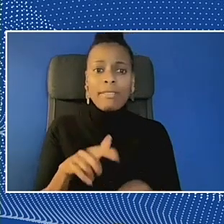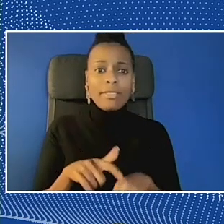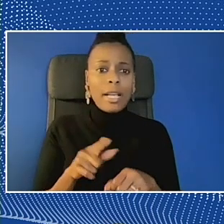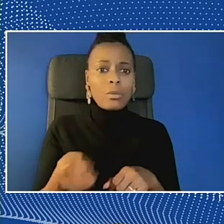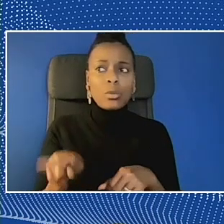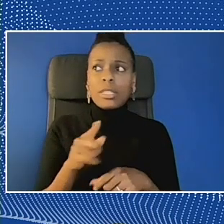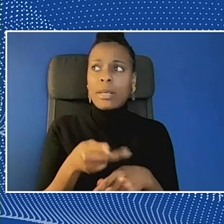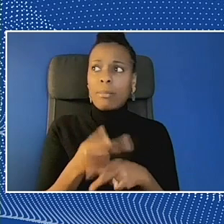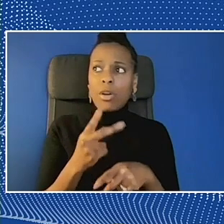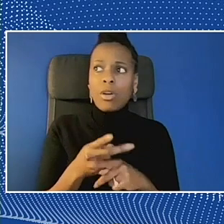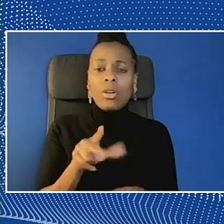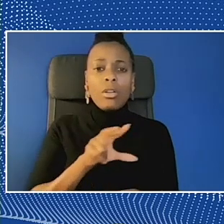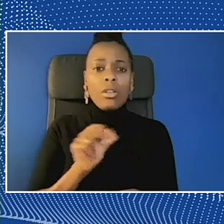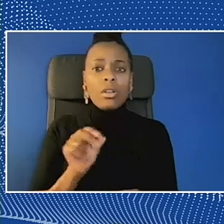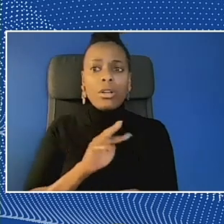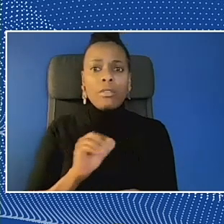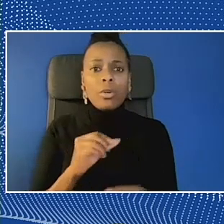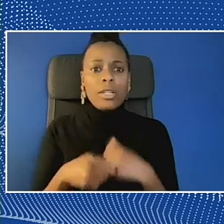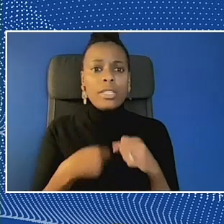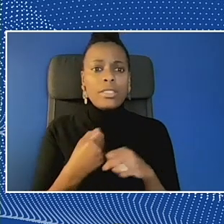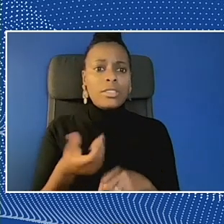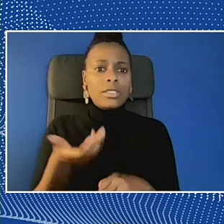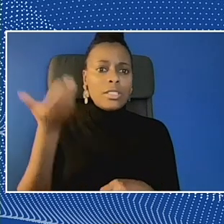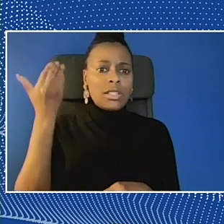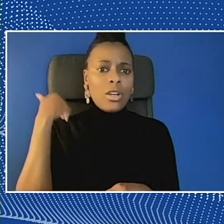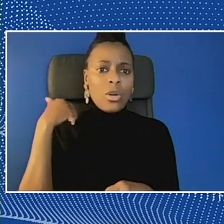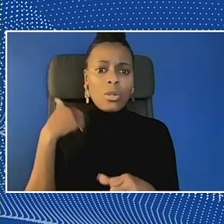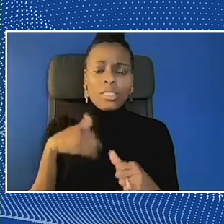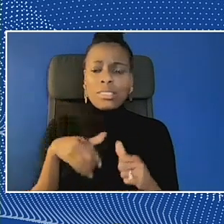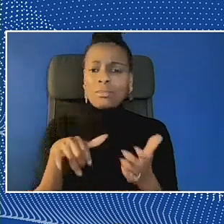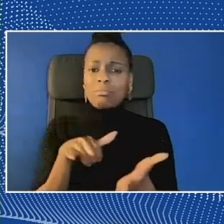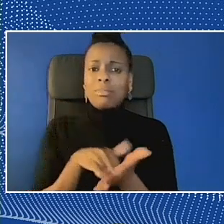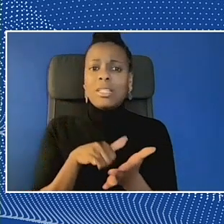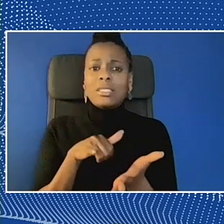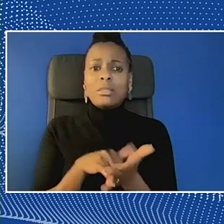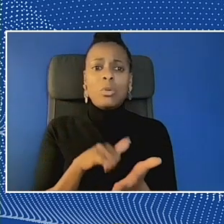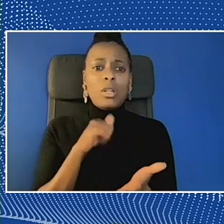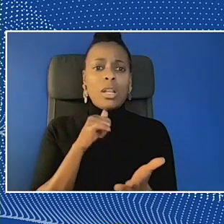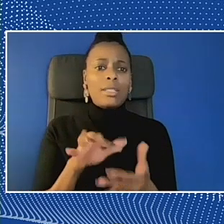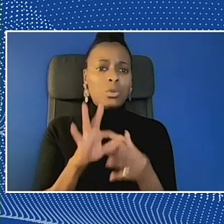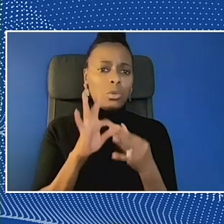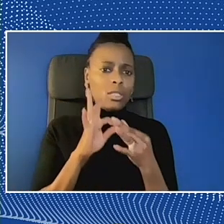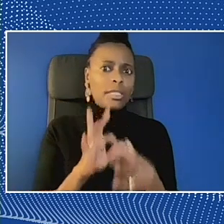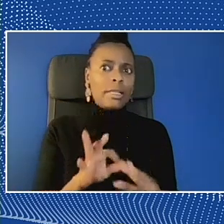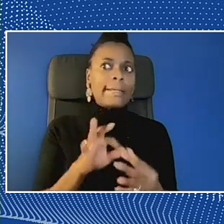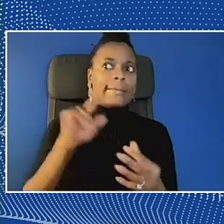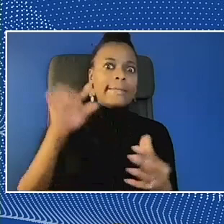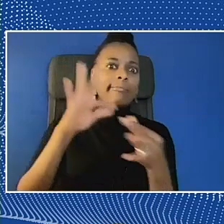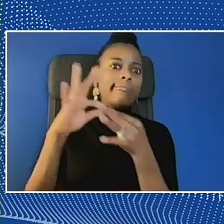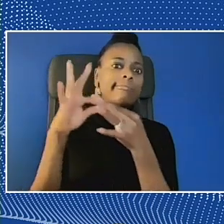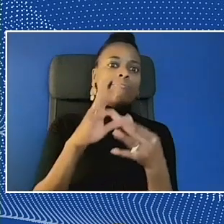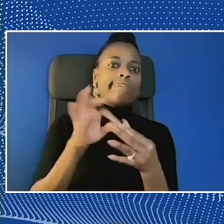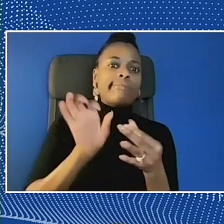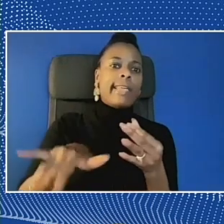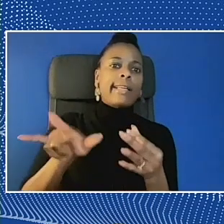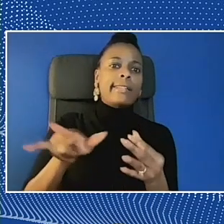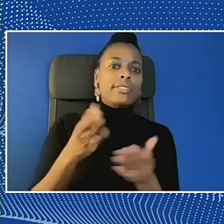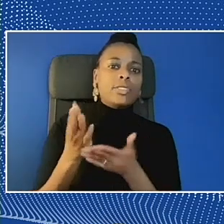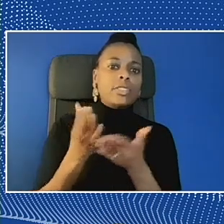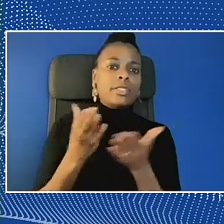years ago, it's almost impossible not to connect the dots. So I did hear you, Tamy, and I do recognize